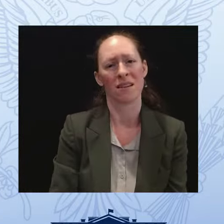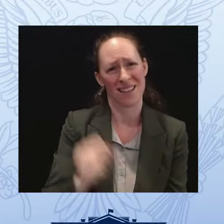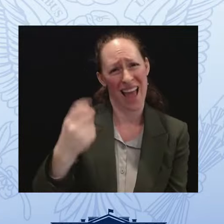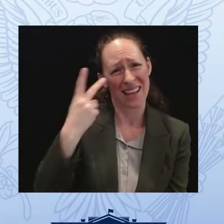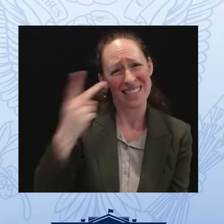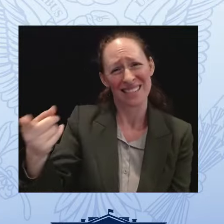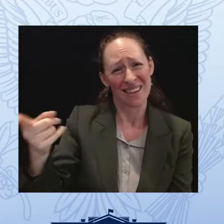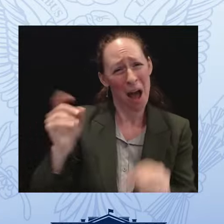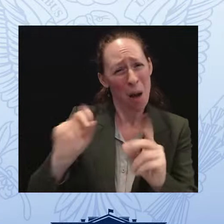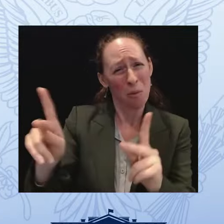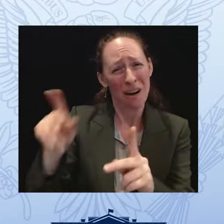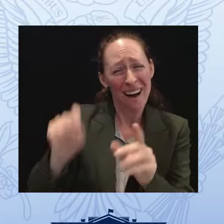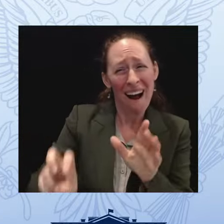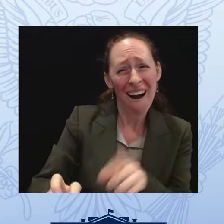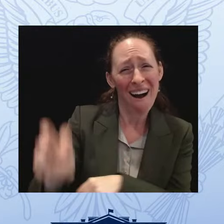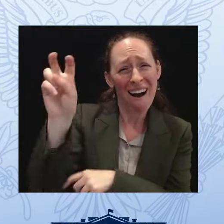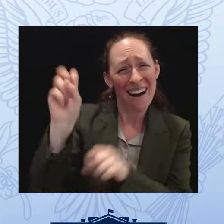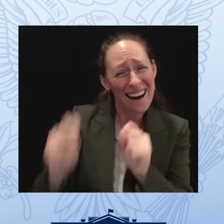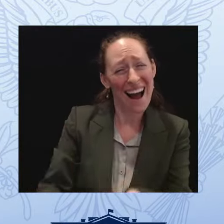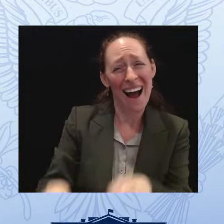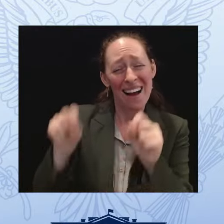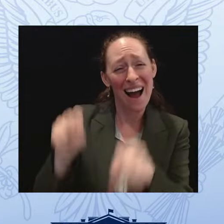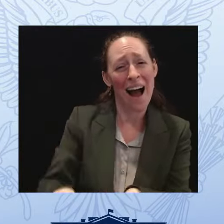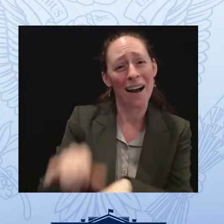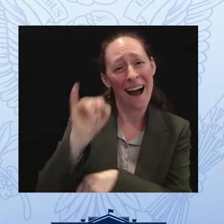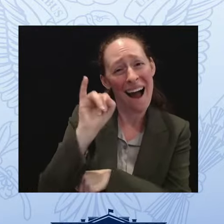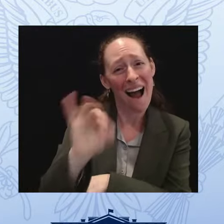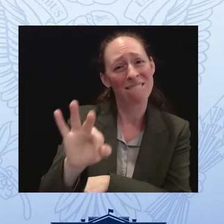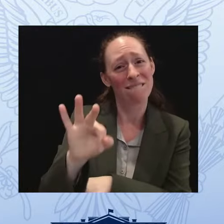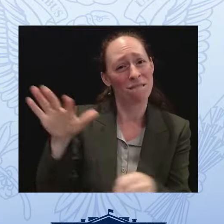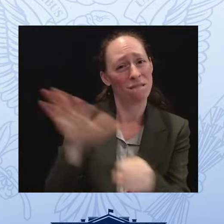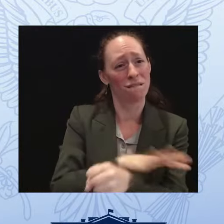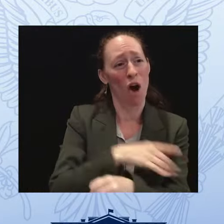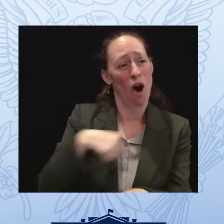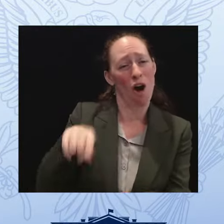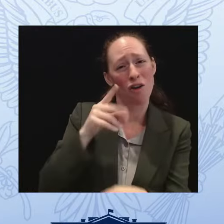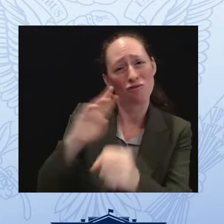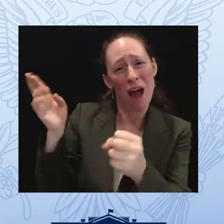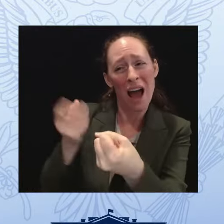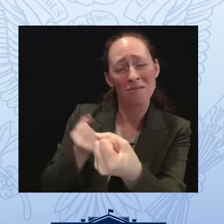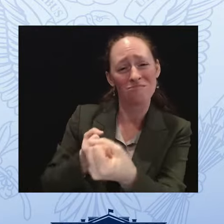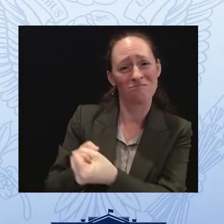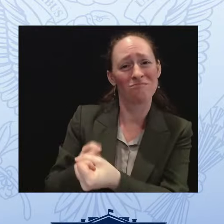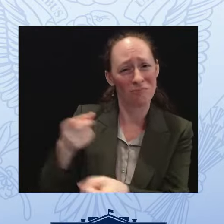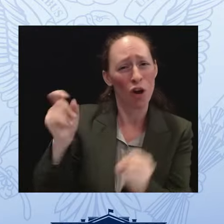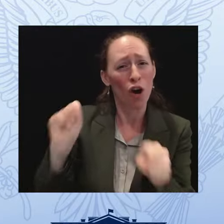So this is personal to me, and it's personal to Joe because he's a parent, too.